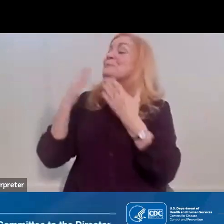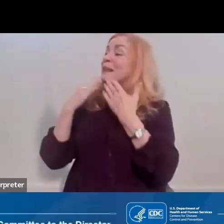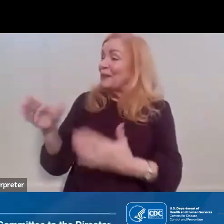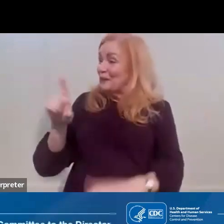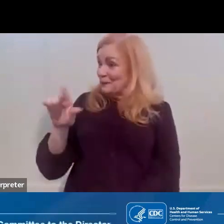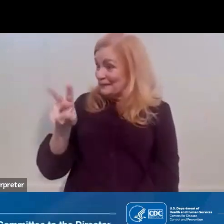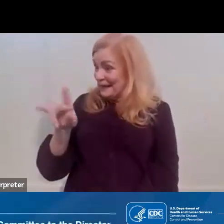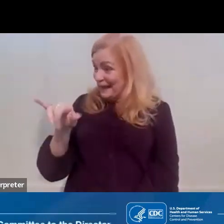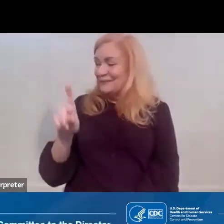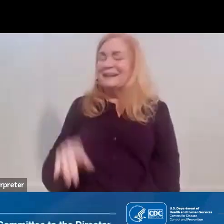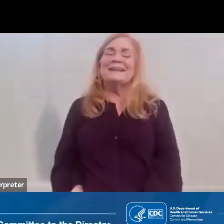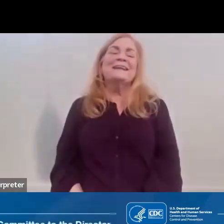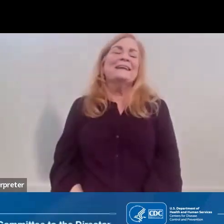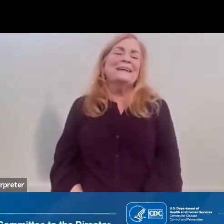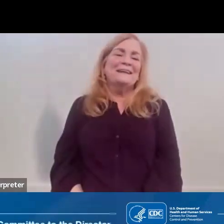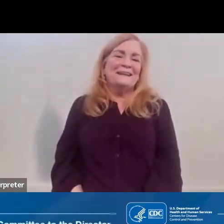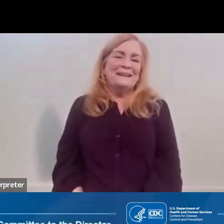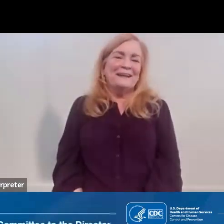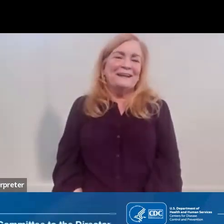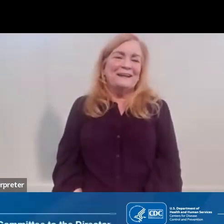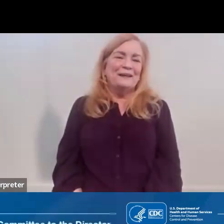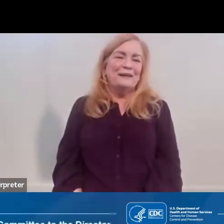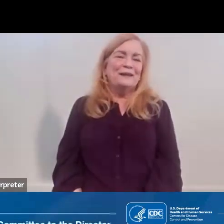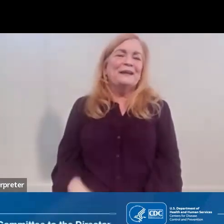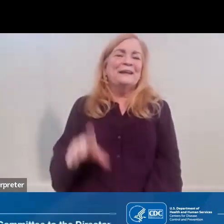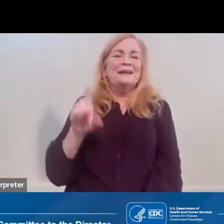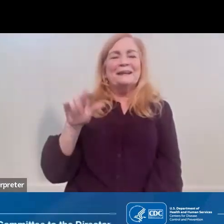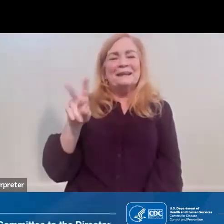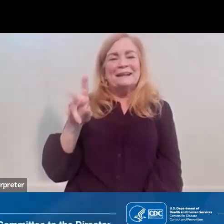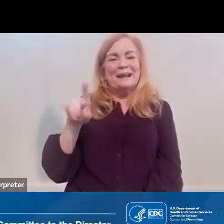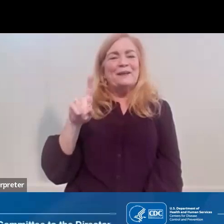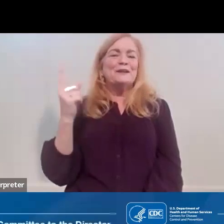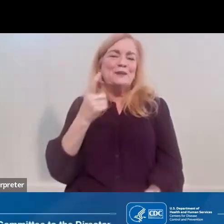I would say David is good, always keeping me on track as well, saying,